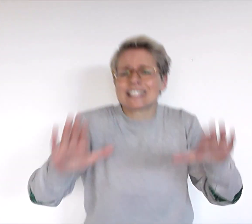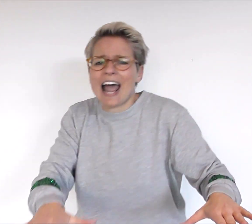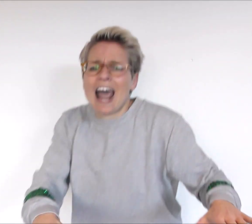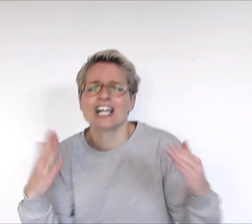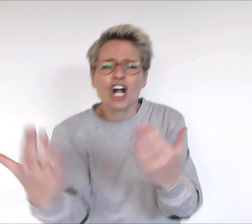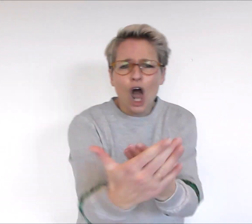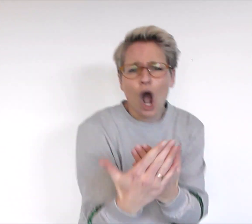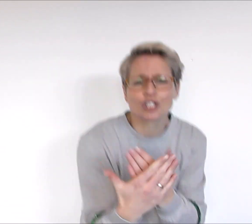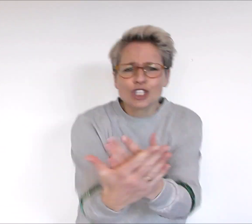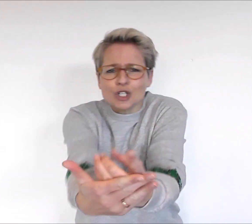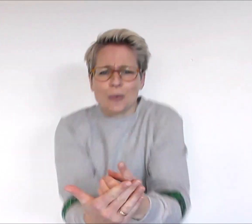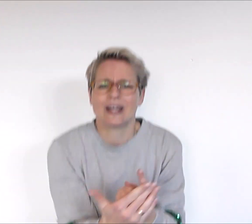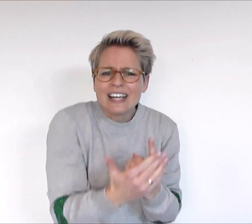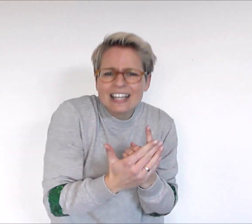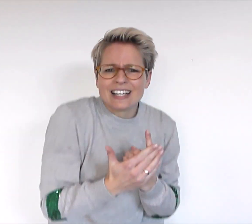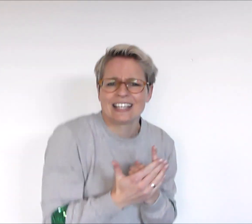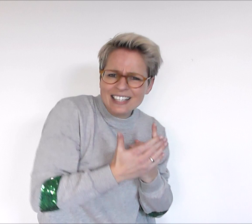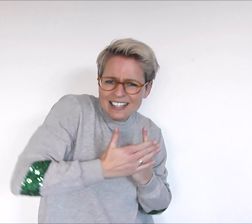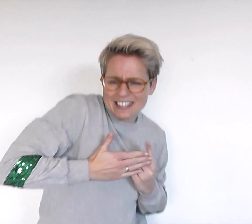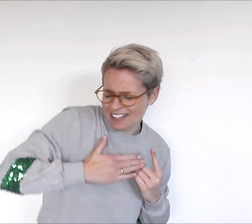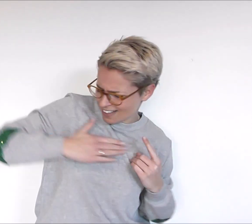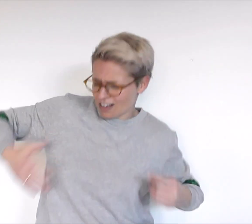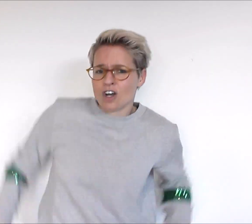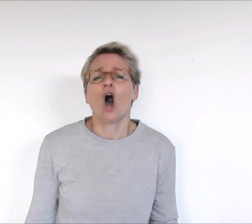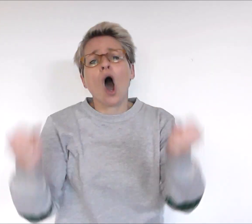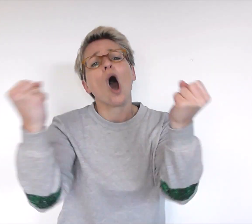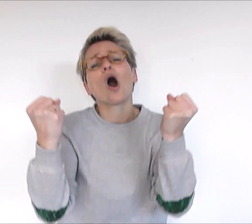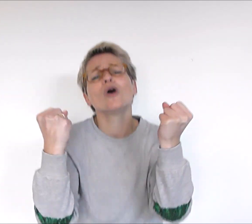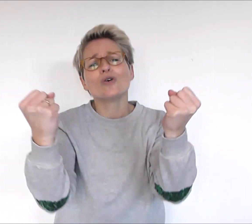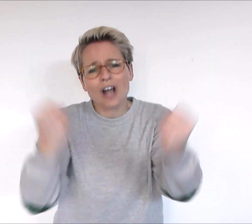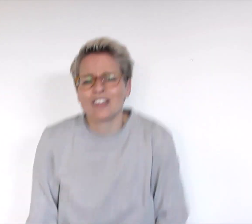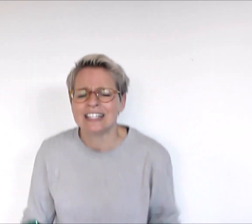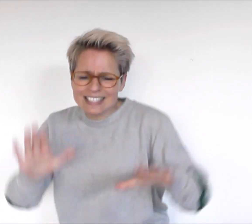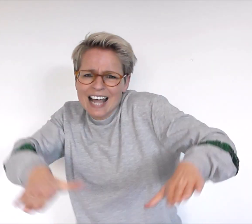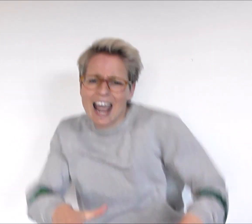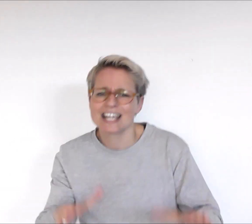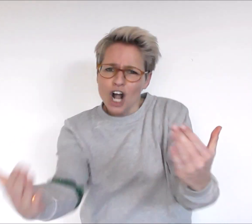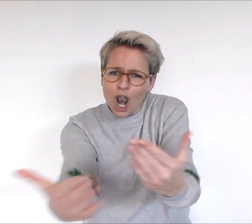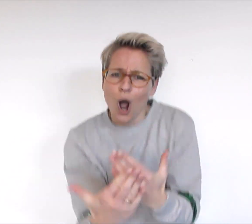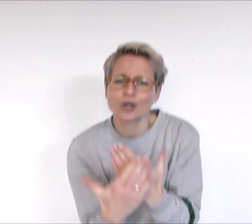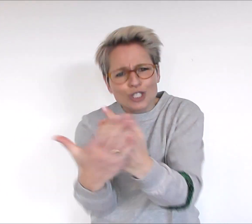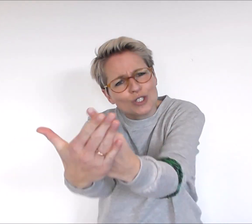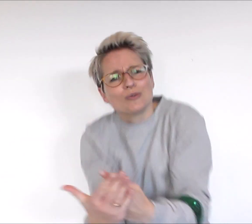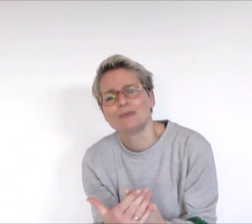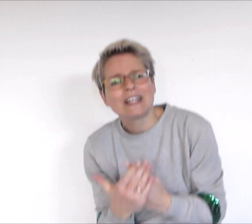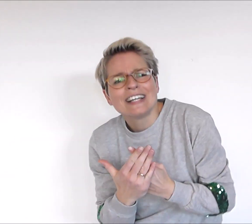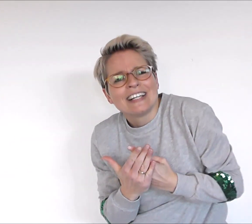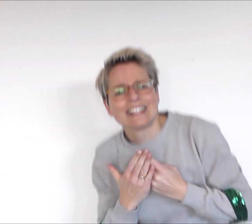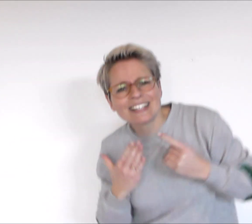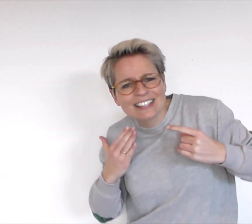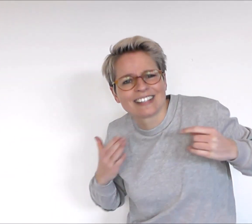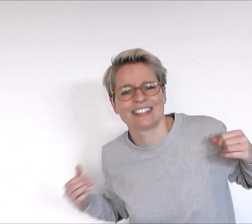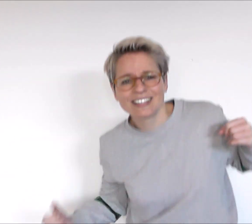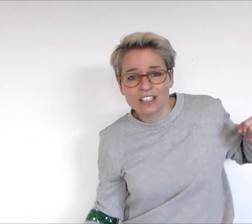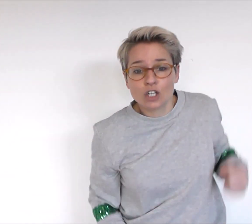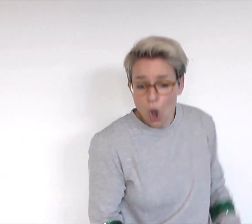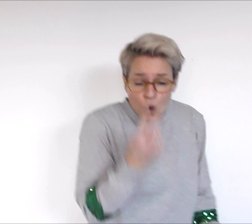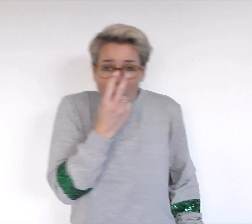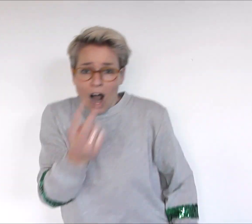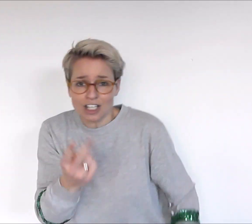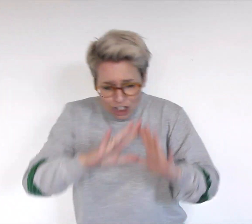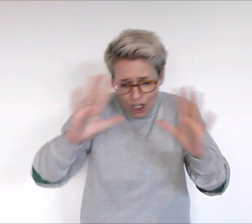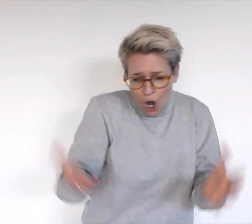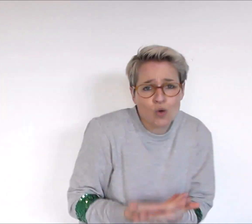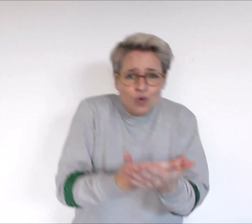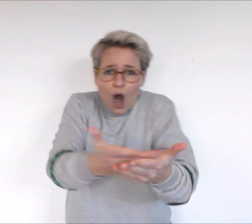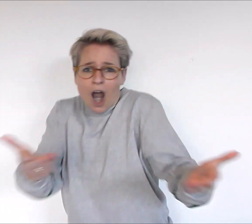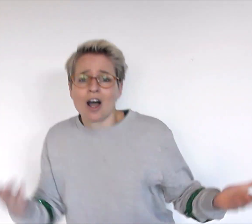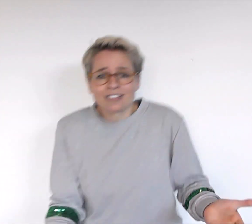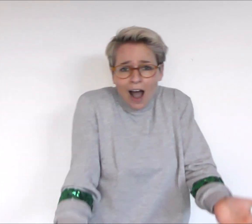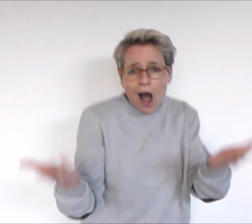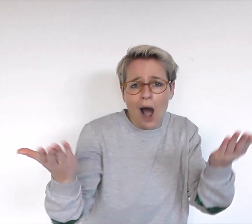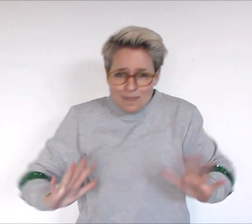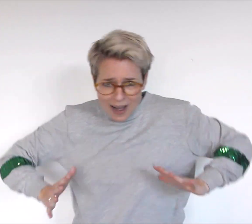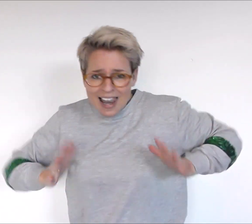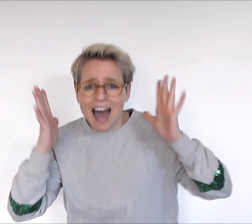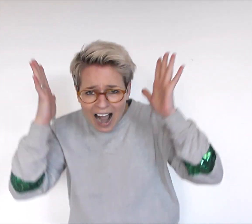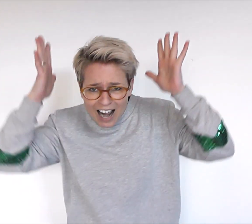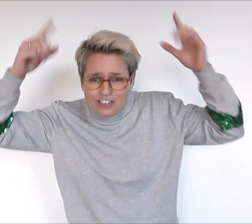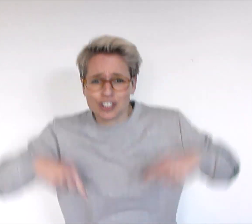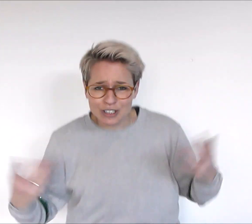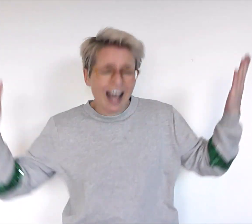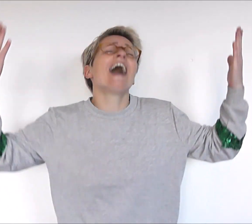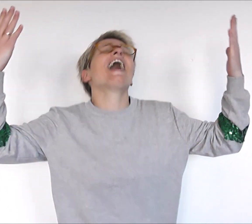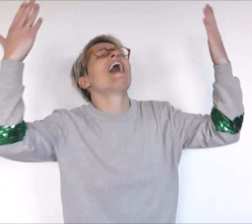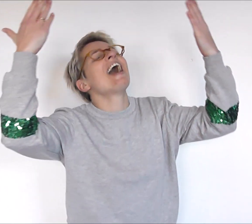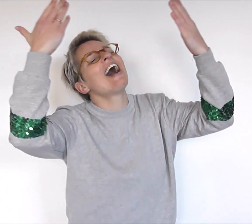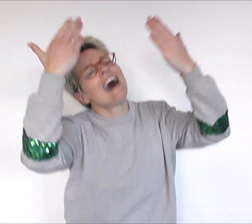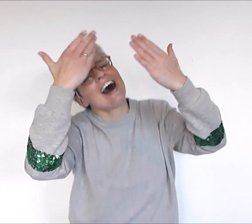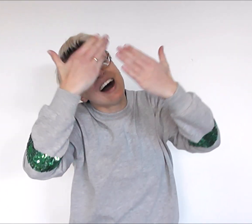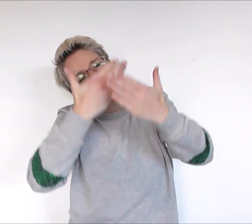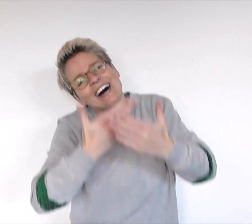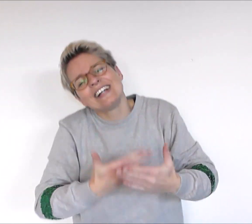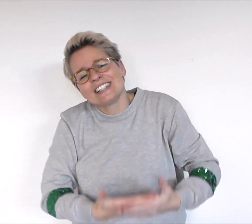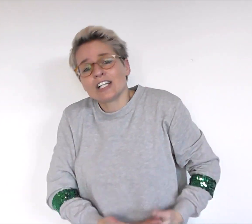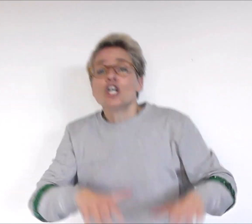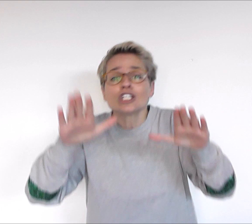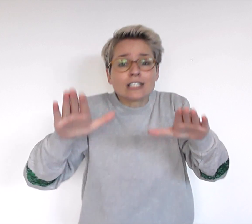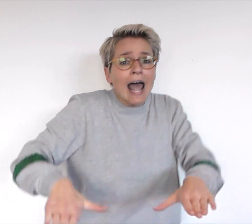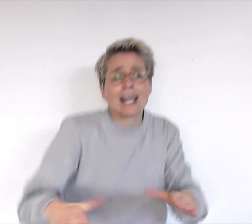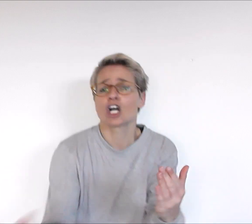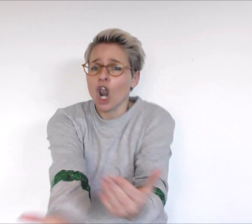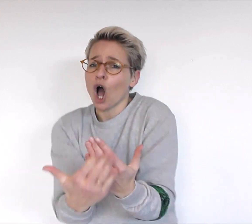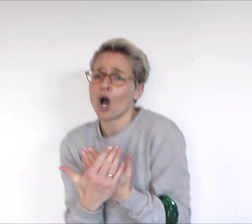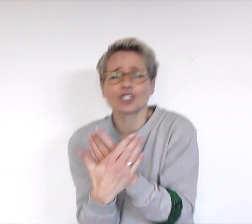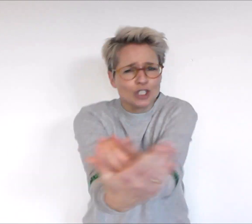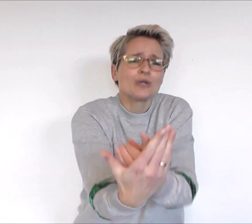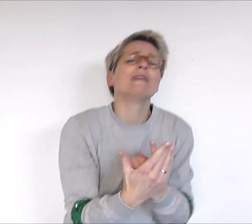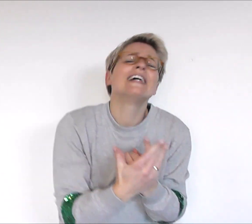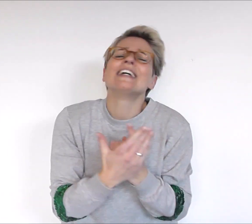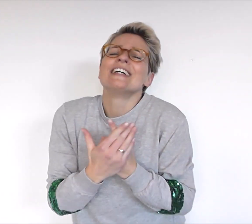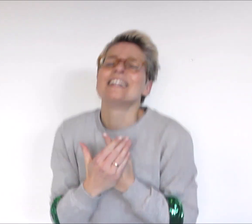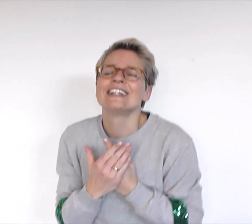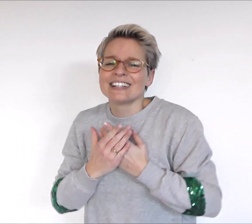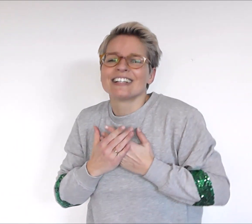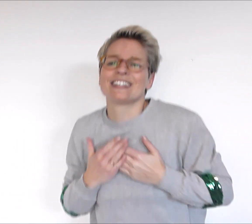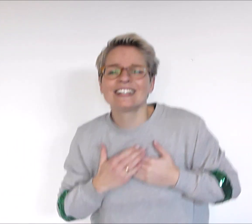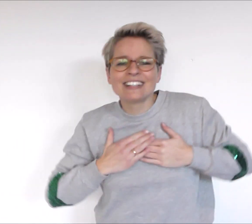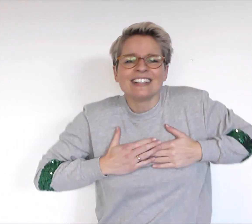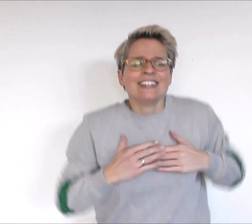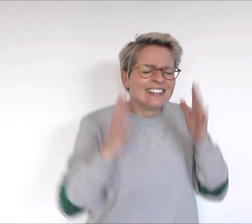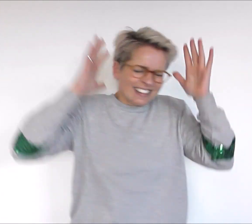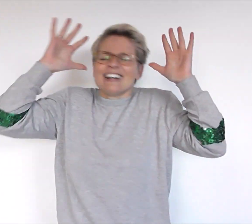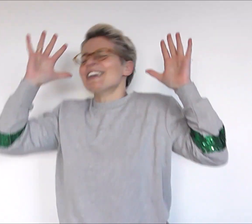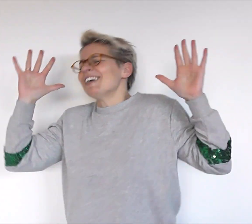Stay close to me, hold on Stay close to me Watch the world come alive tonight Stay close to me, oooh